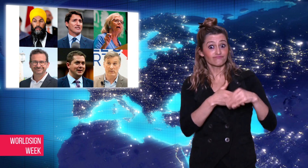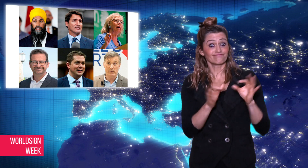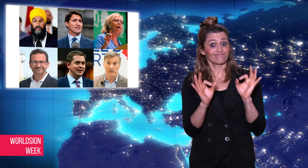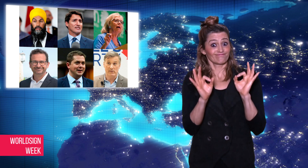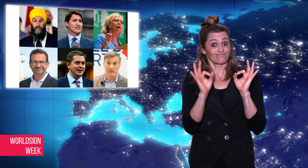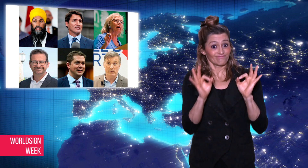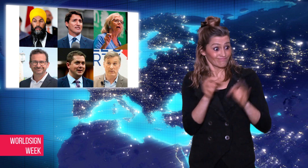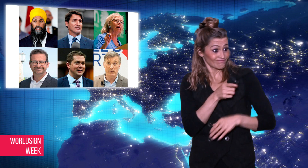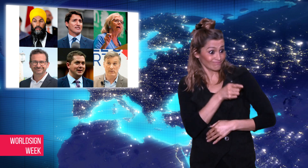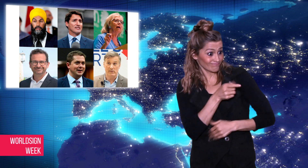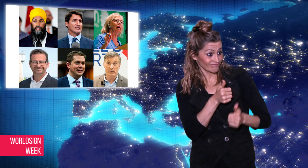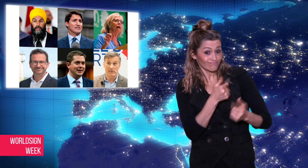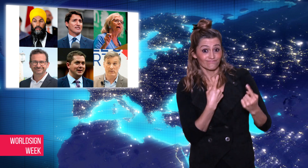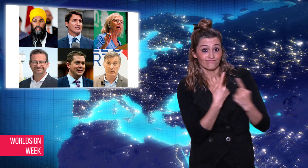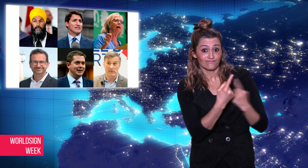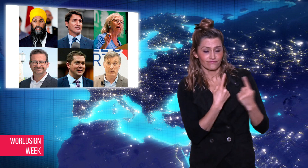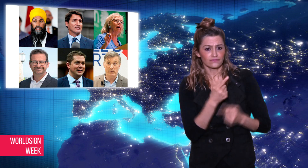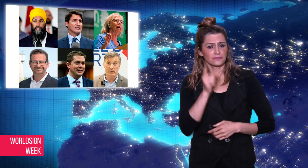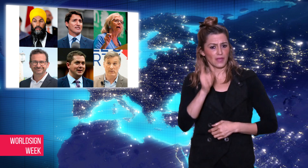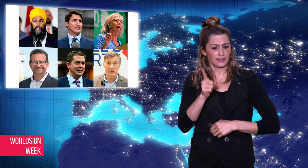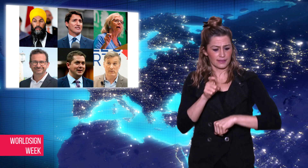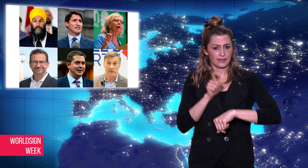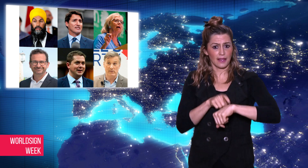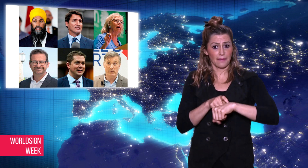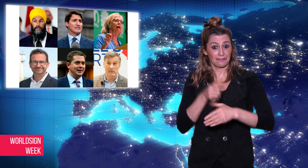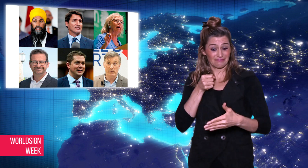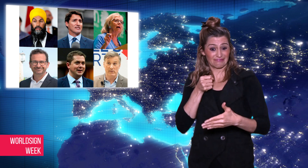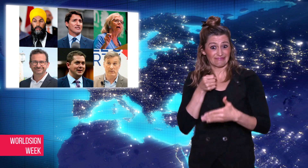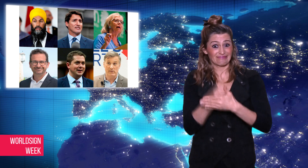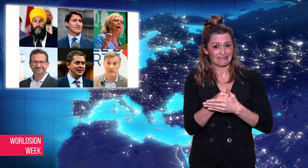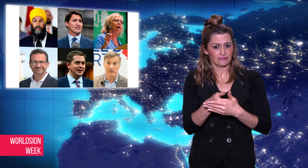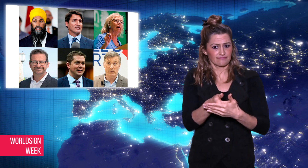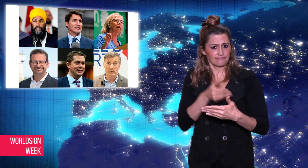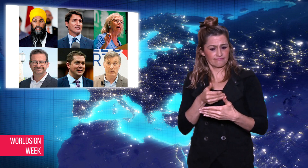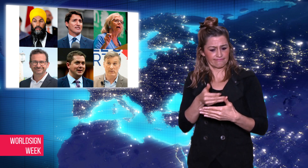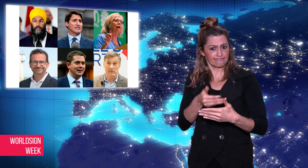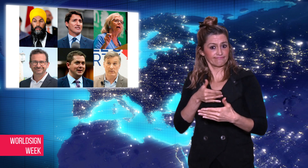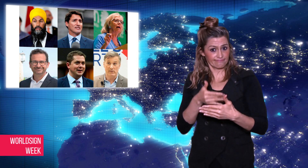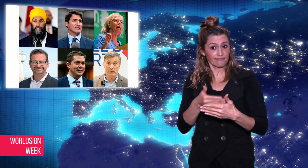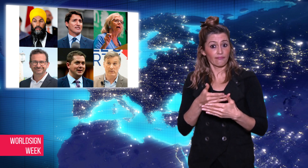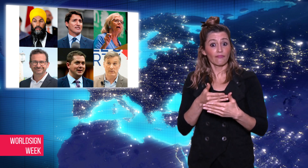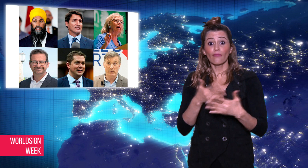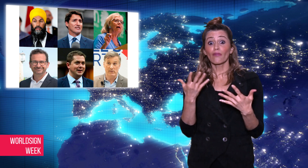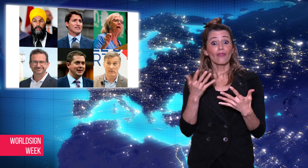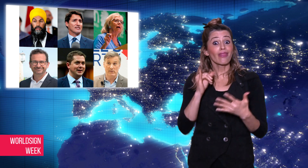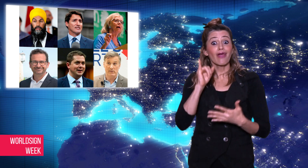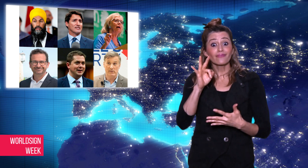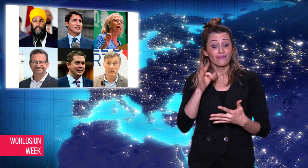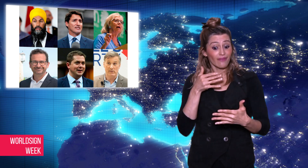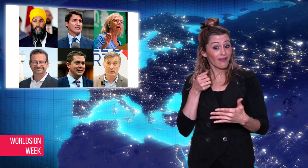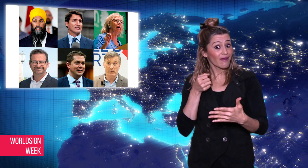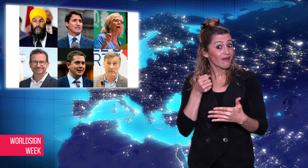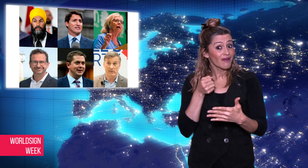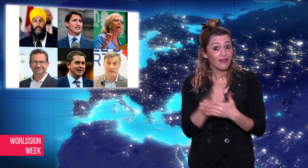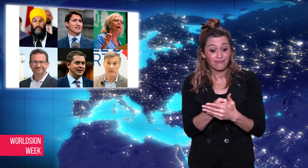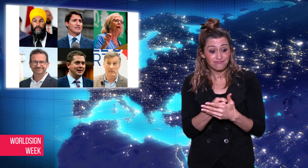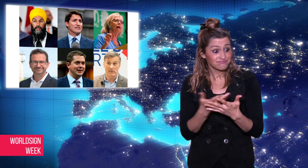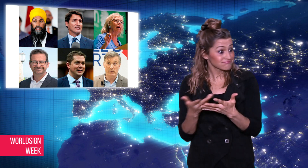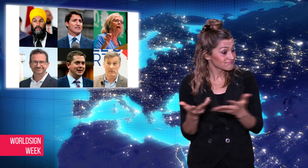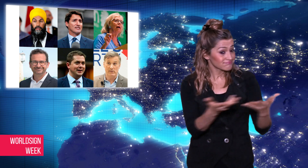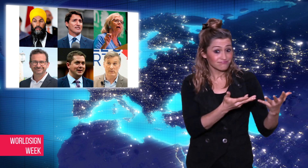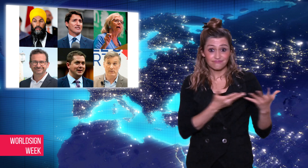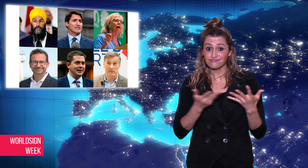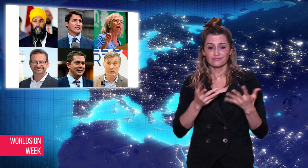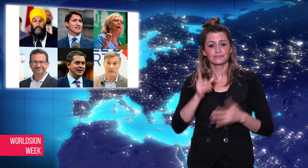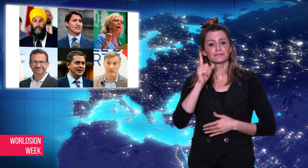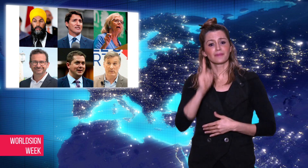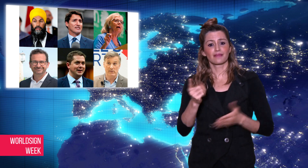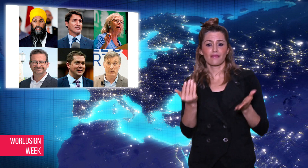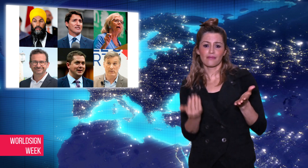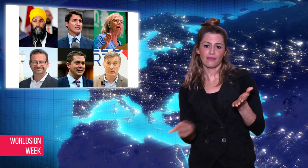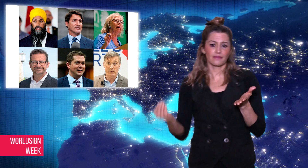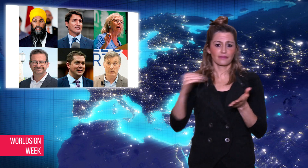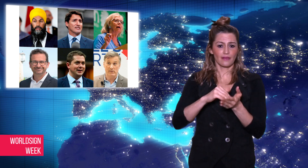another political party by a deadline or there will be